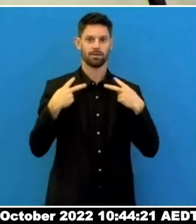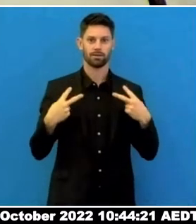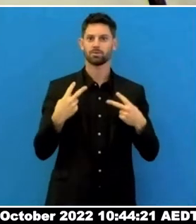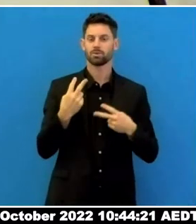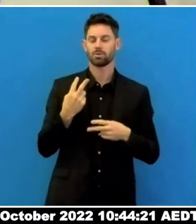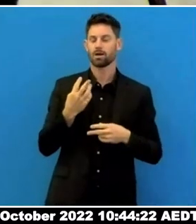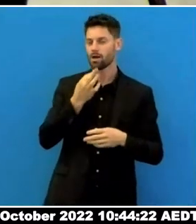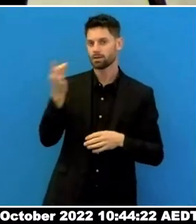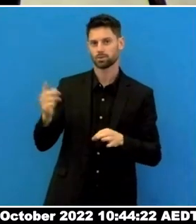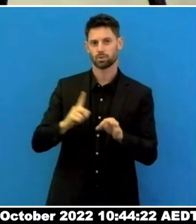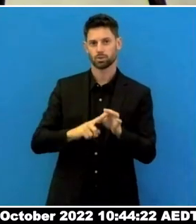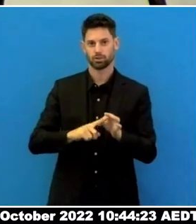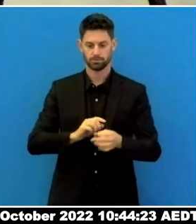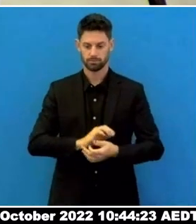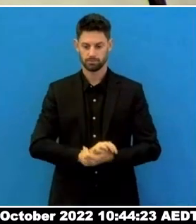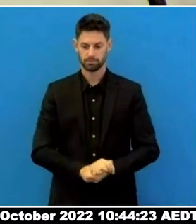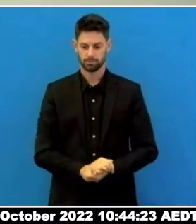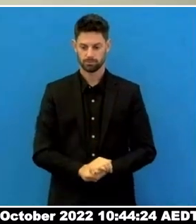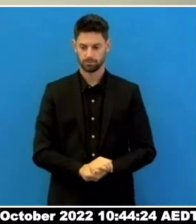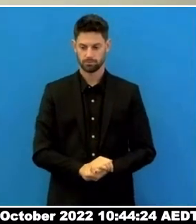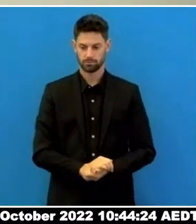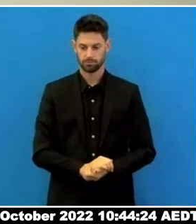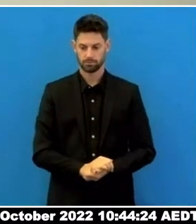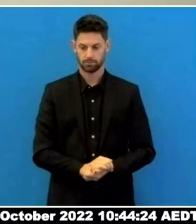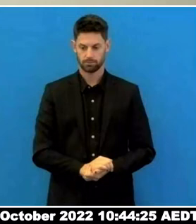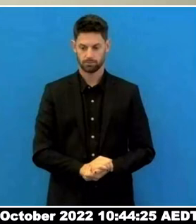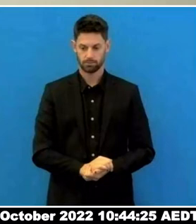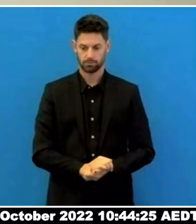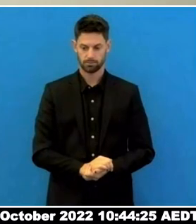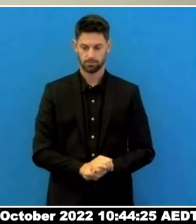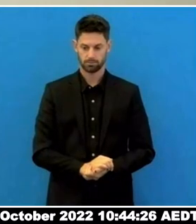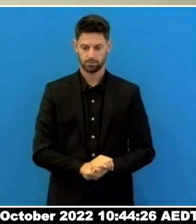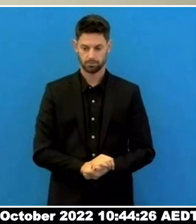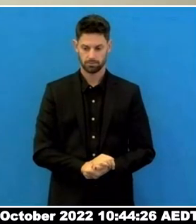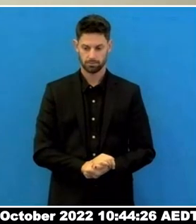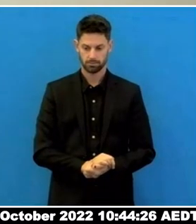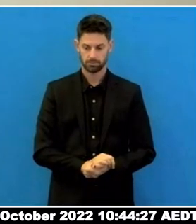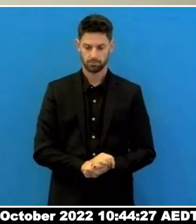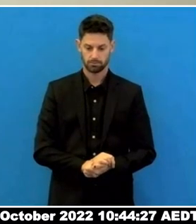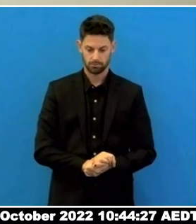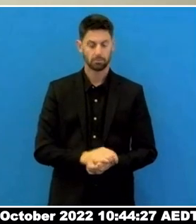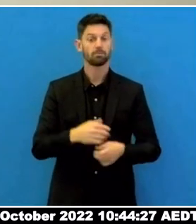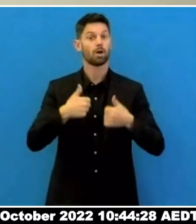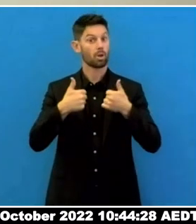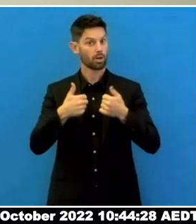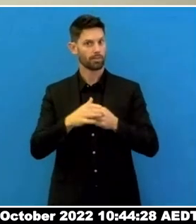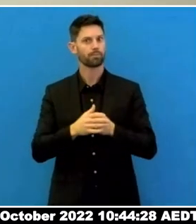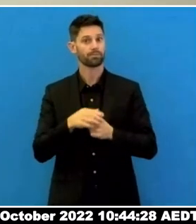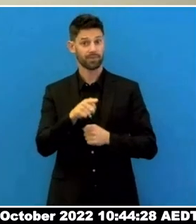If I can explain those following Mr Rahman's evidence. He has given his affirmation.